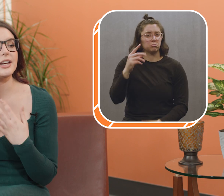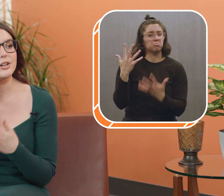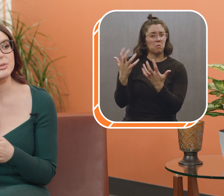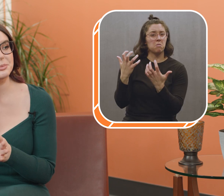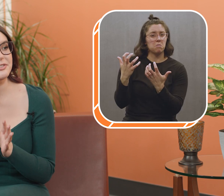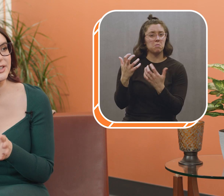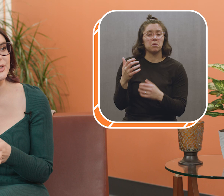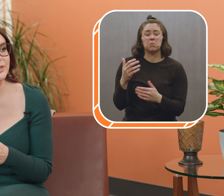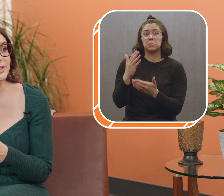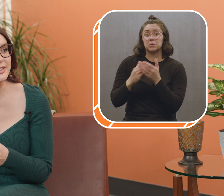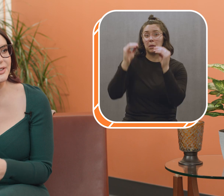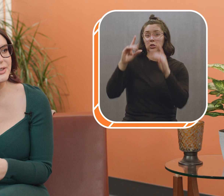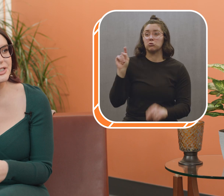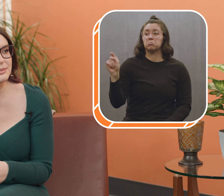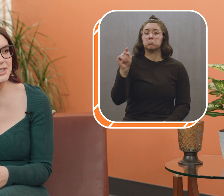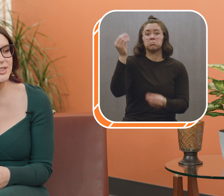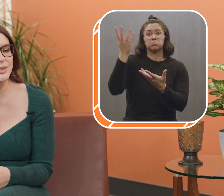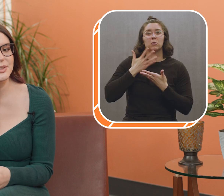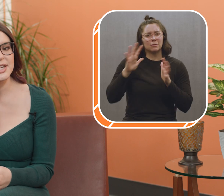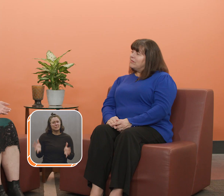I had a couple professors really encouraging me to.